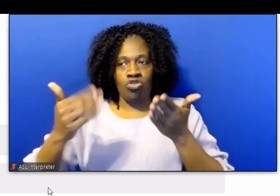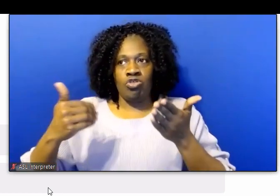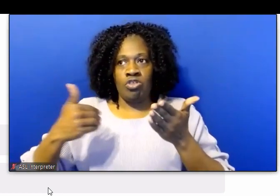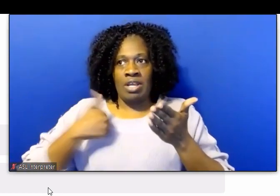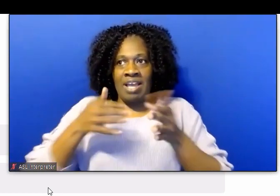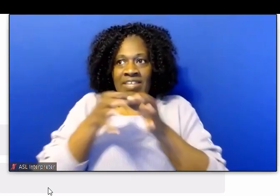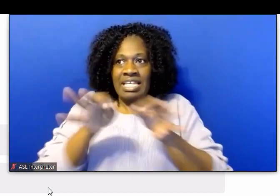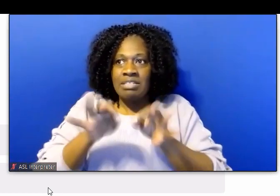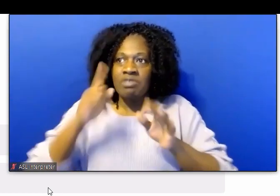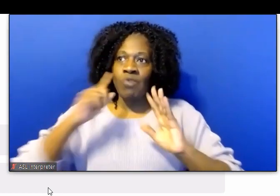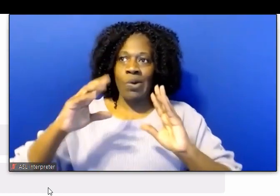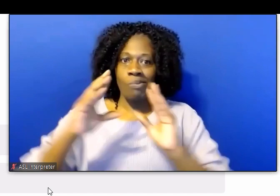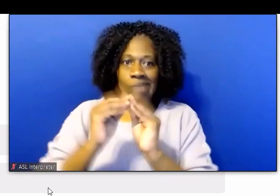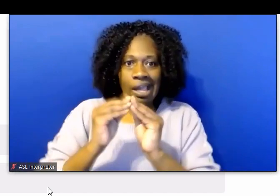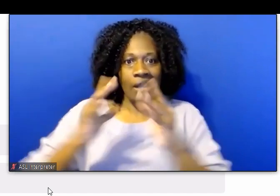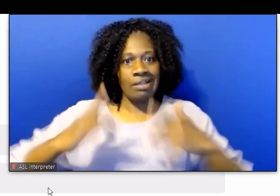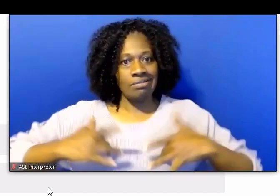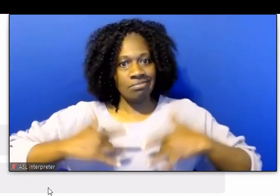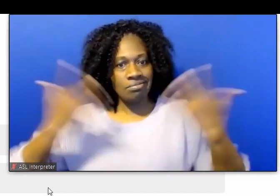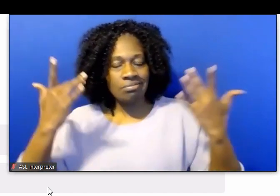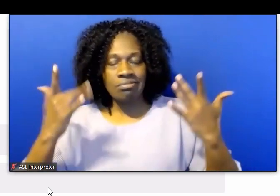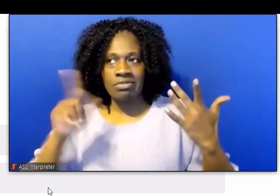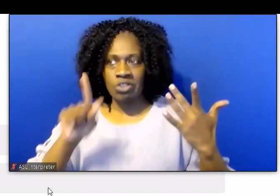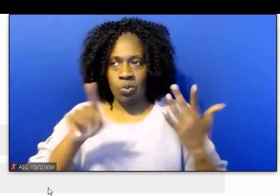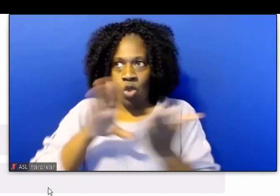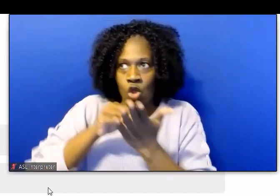from meetings and events, and you will learn how to access that.